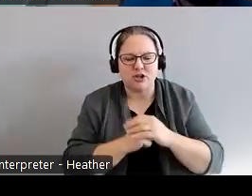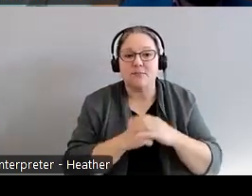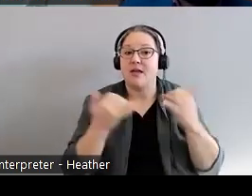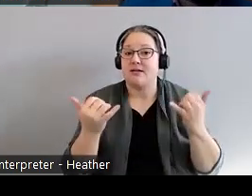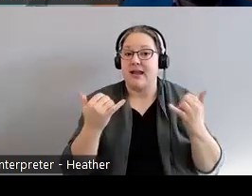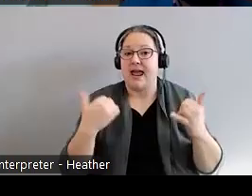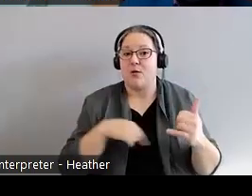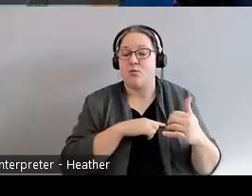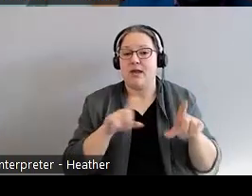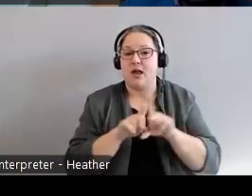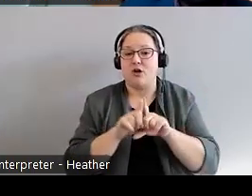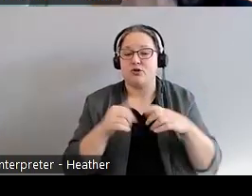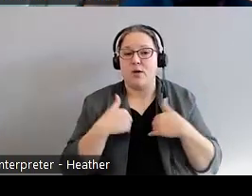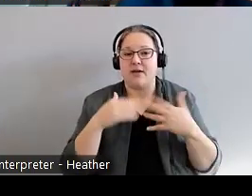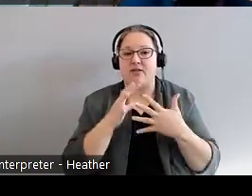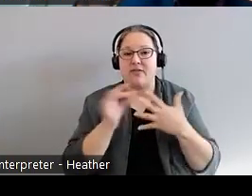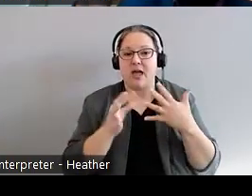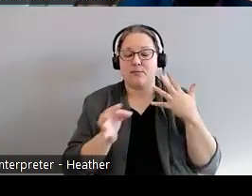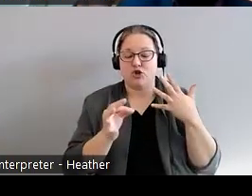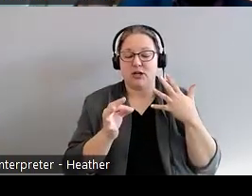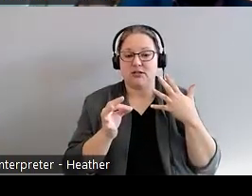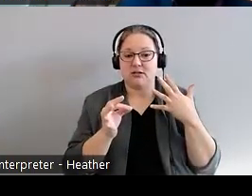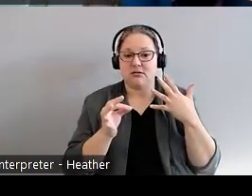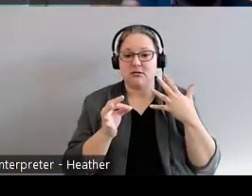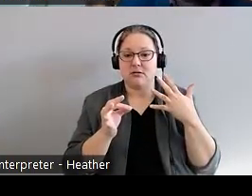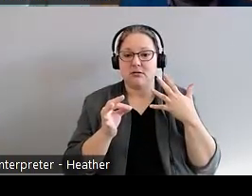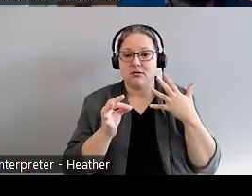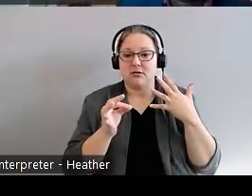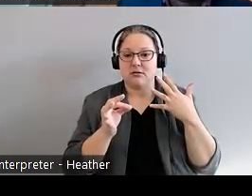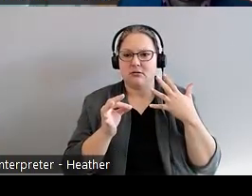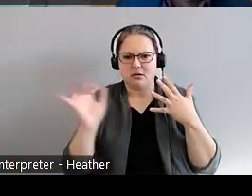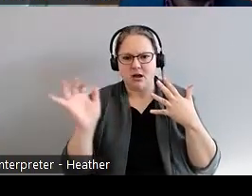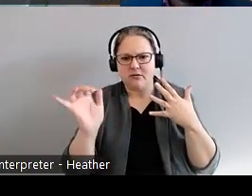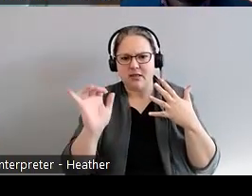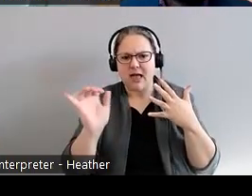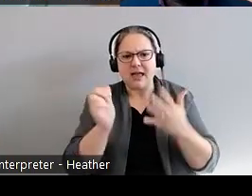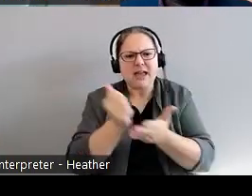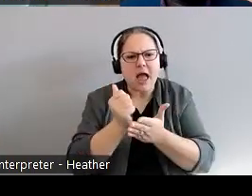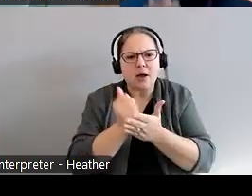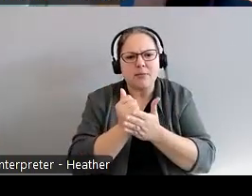the uh option of actually like uh helping the patient with their discharge planning